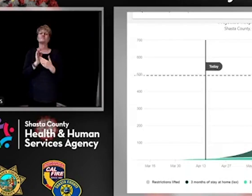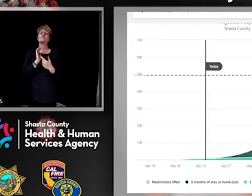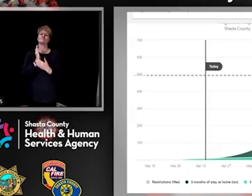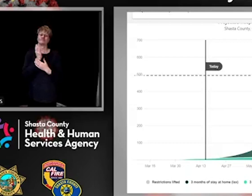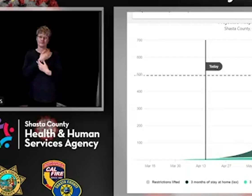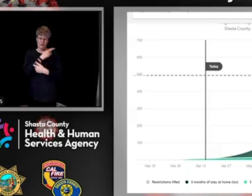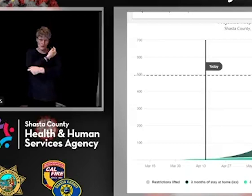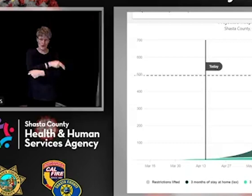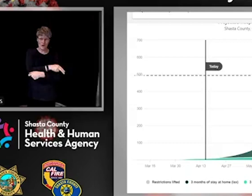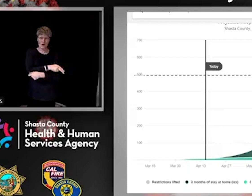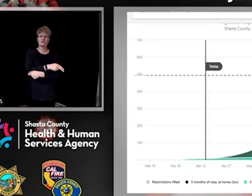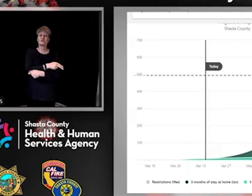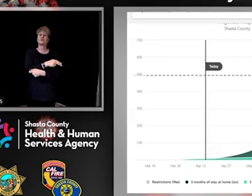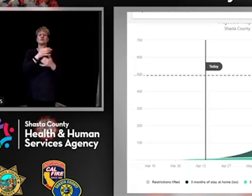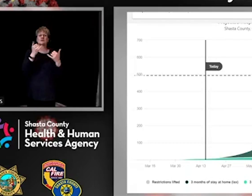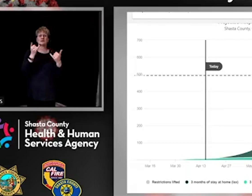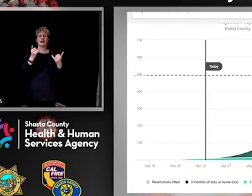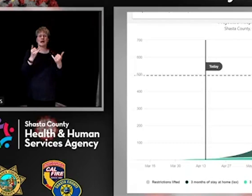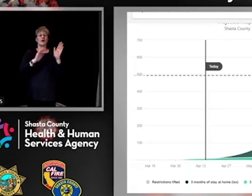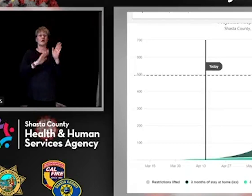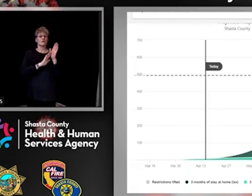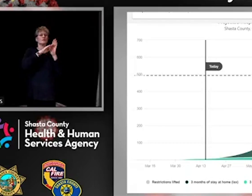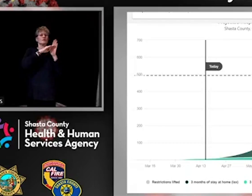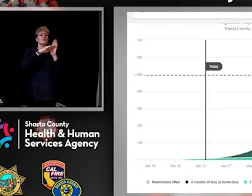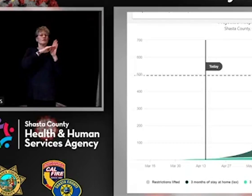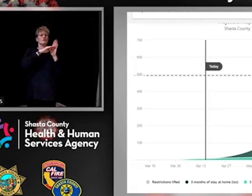done have been in vain. We want to make sure that we're continuing to do those so that